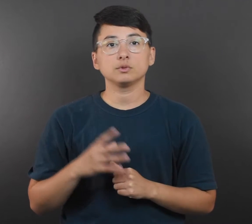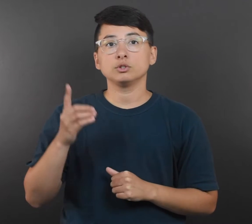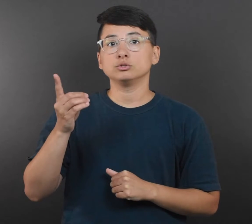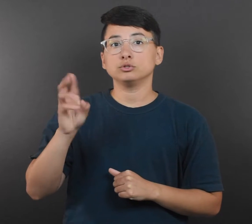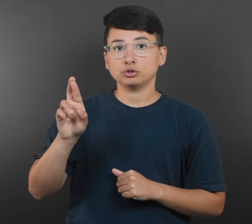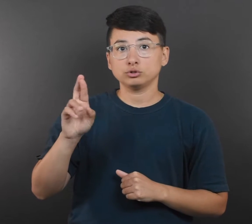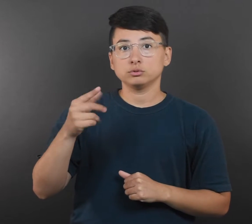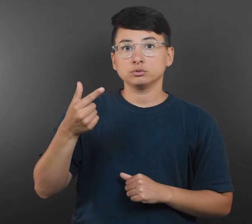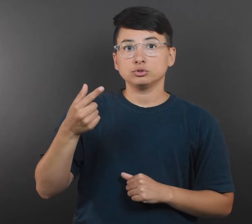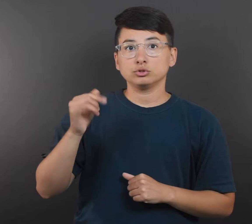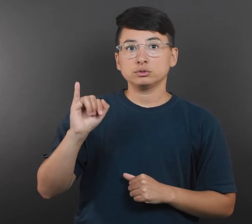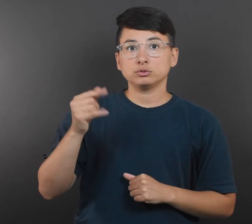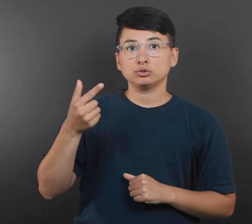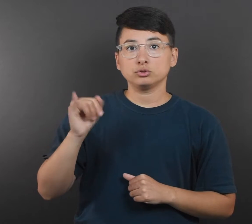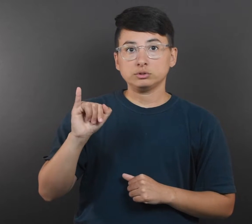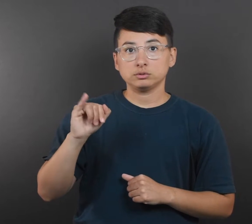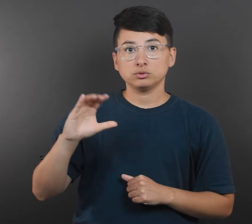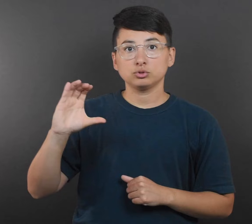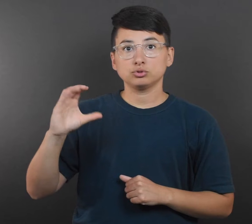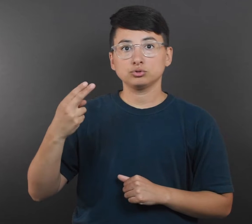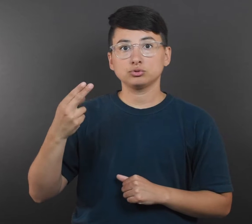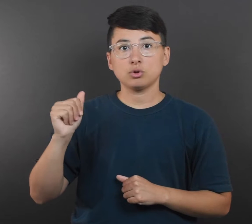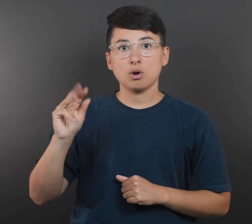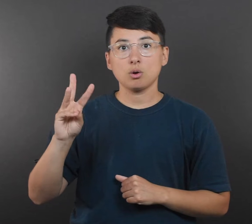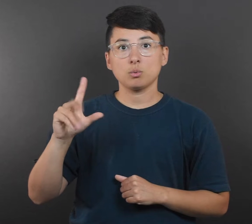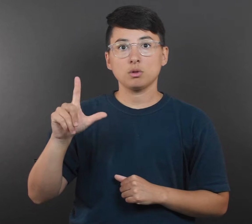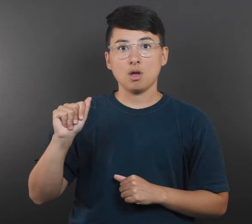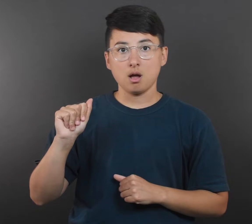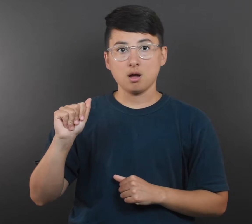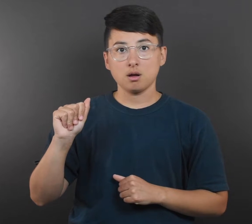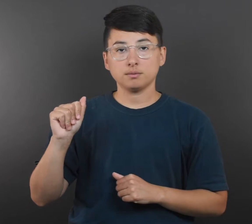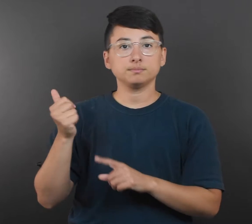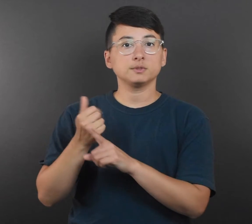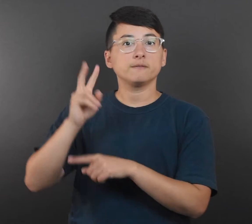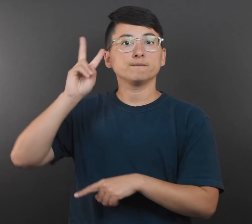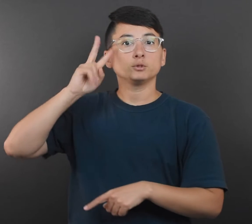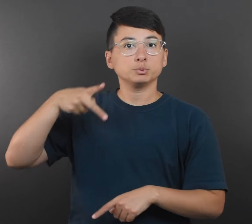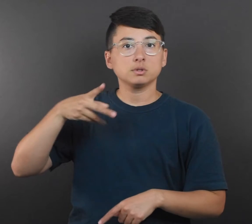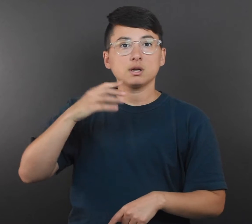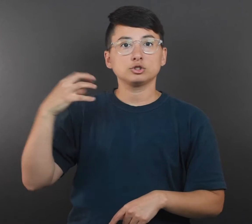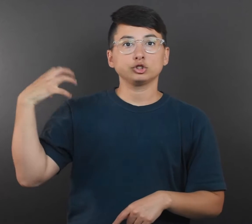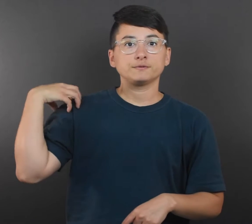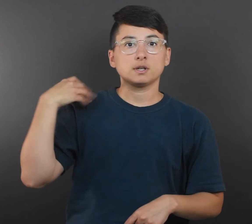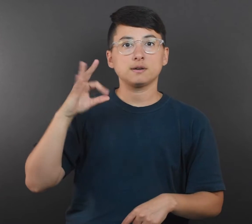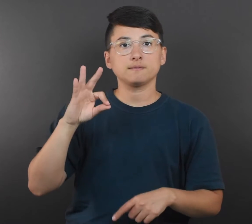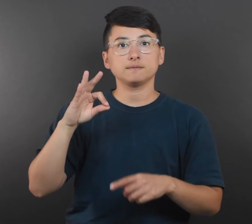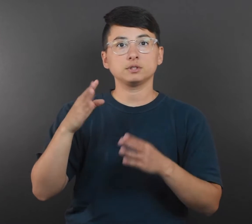“Families can now feel assured that there are safe and effective COVID-19 vaccines to protect